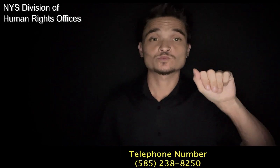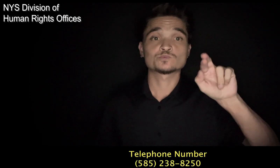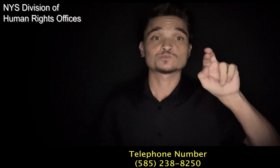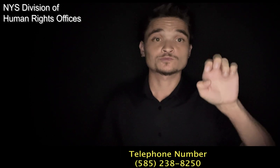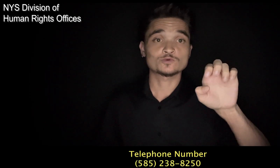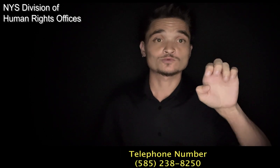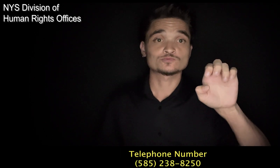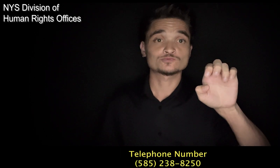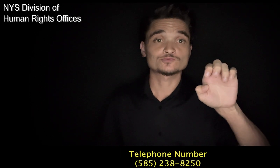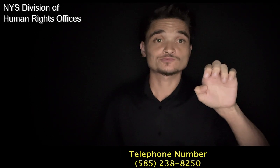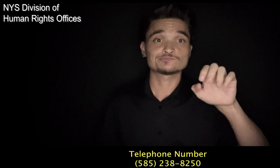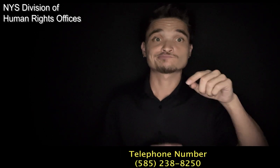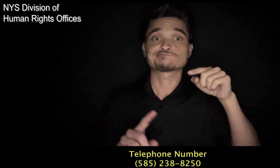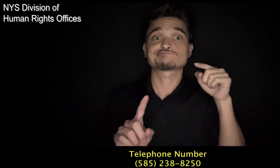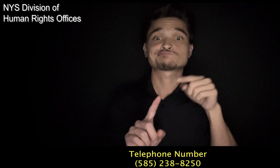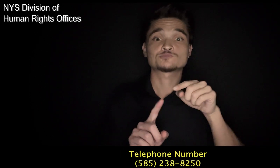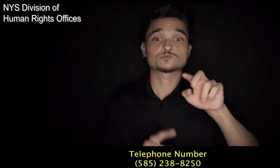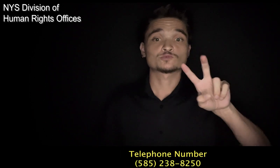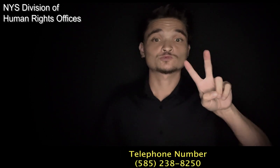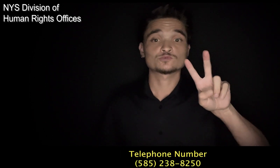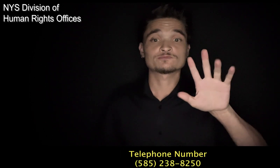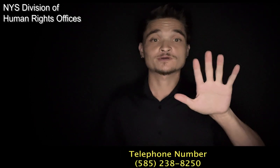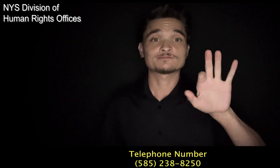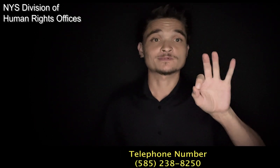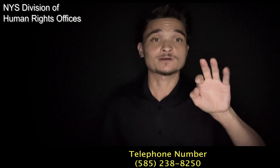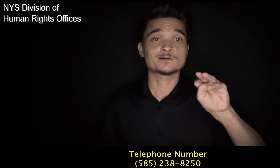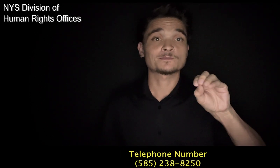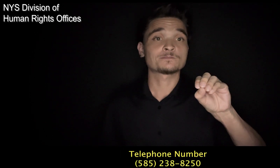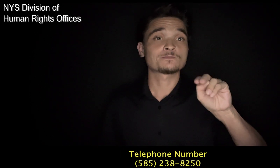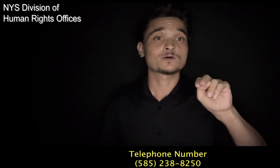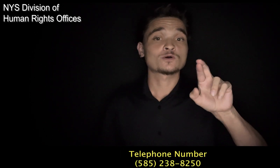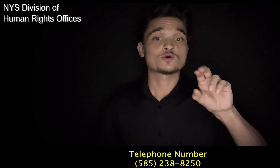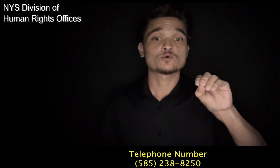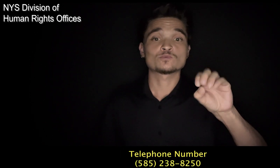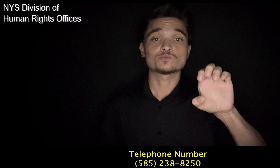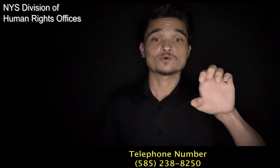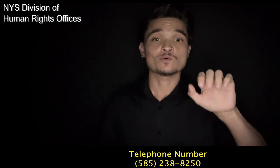Telephone Number (585) 238-8250